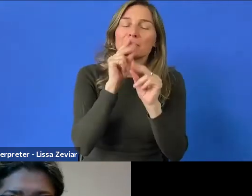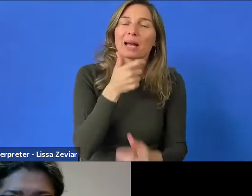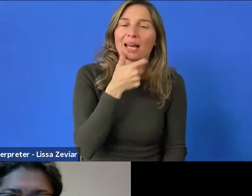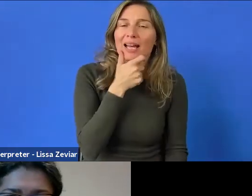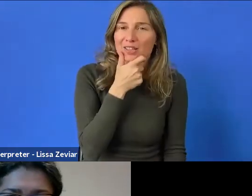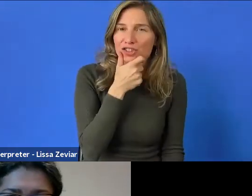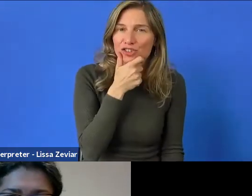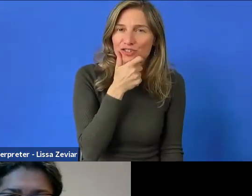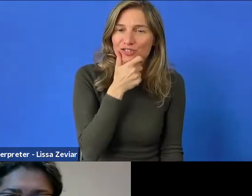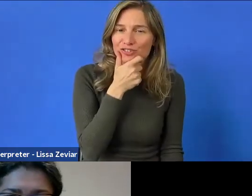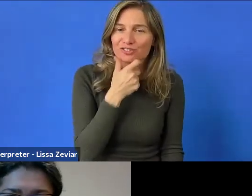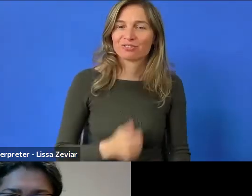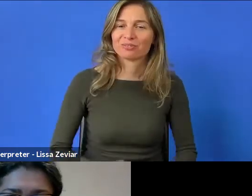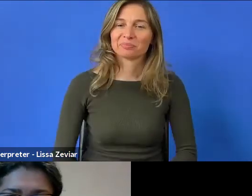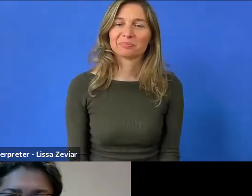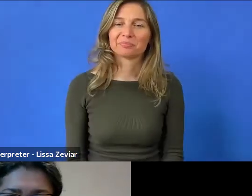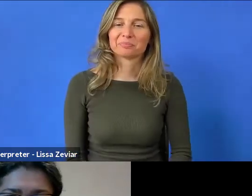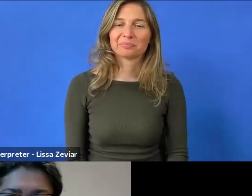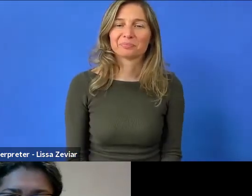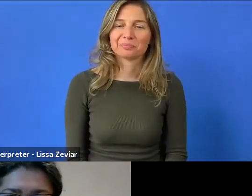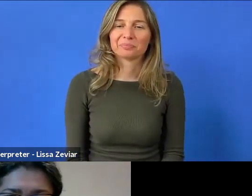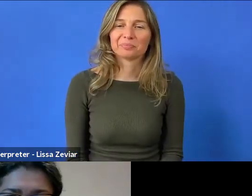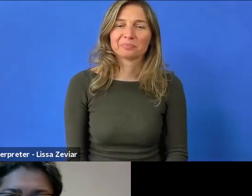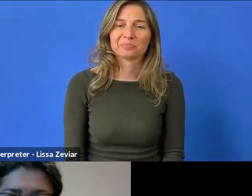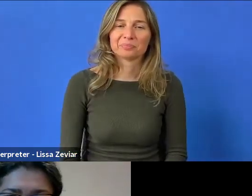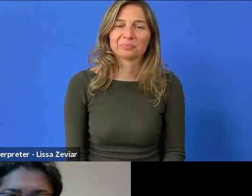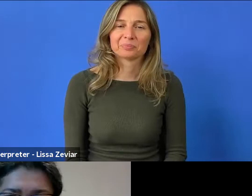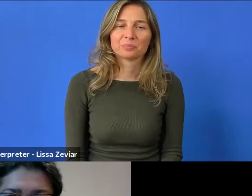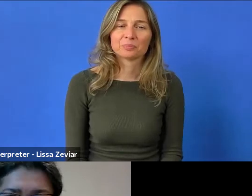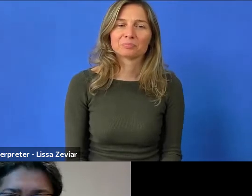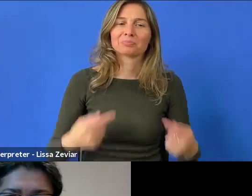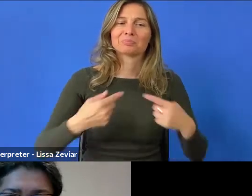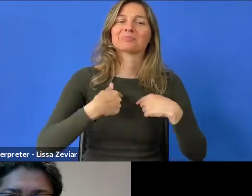And I am very grateful to be with all of you today